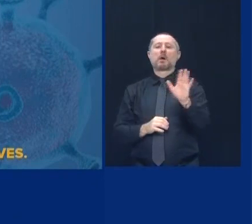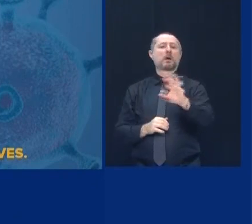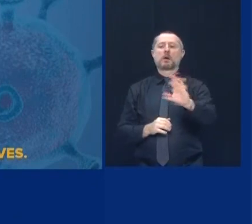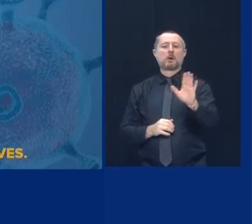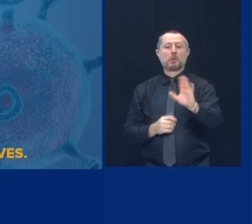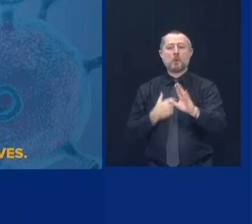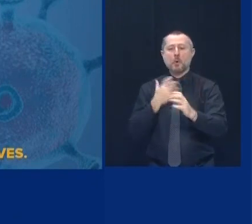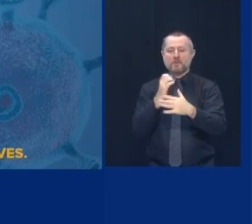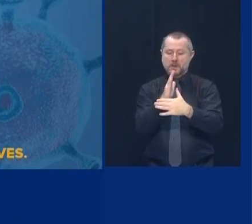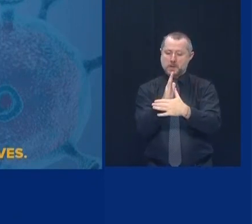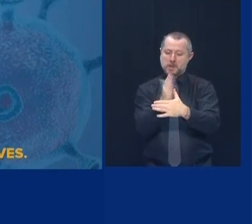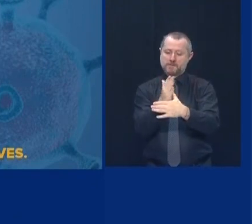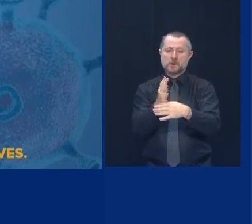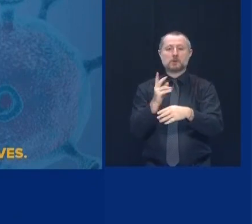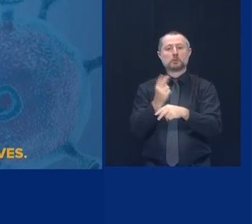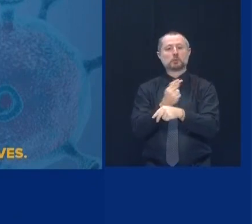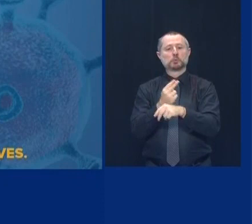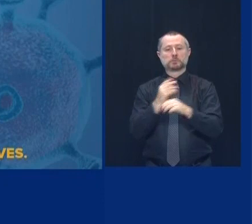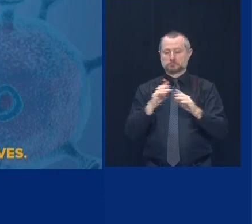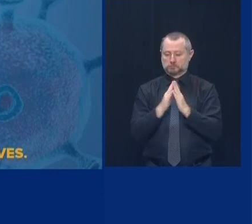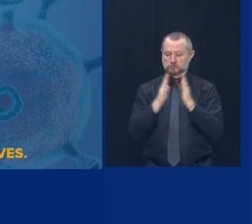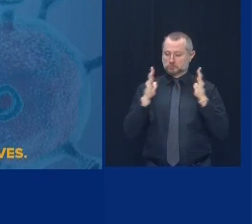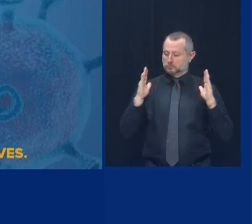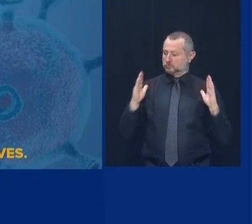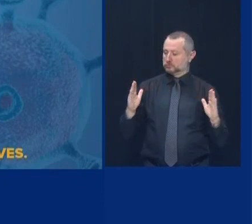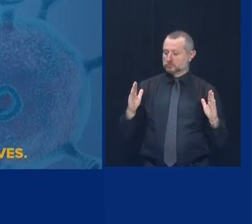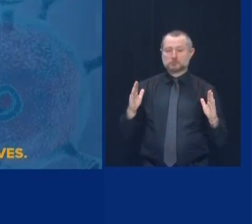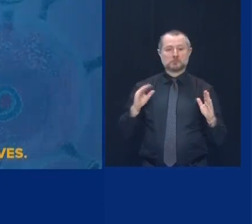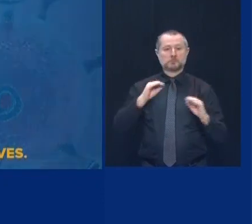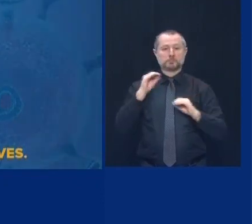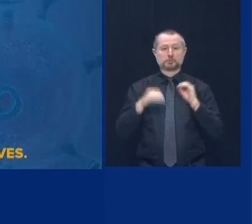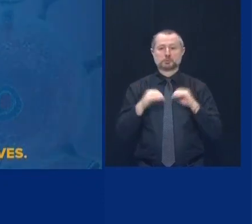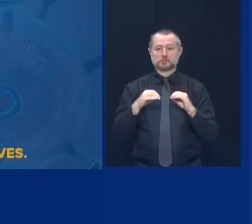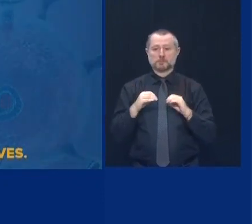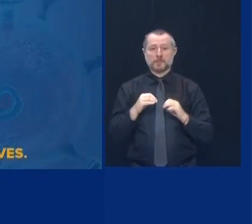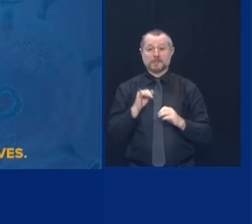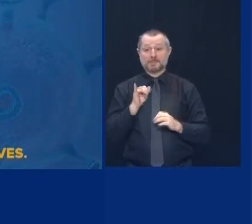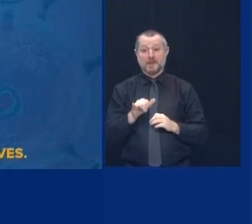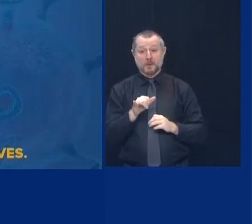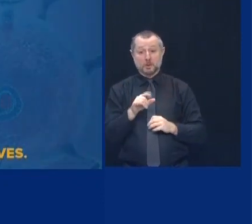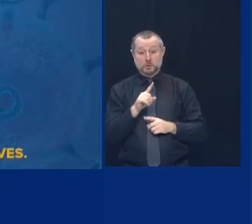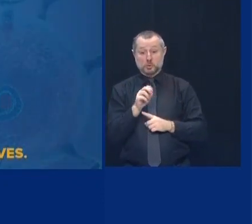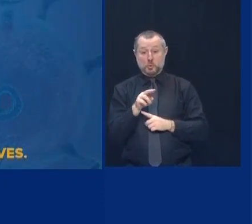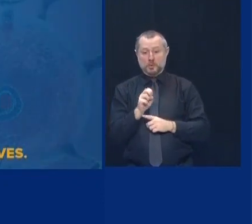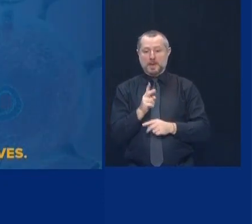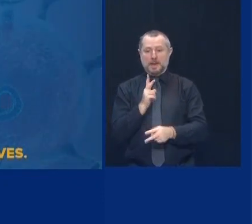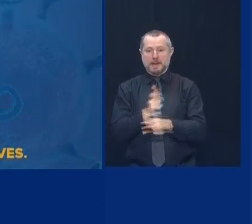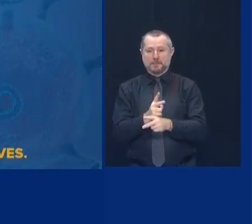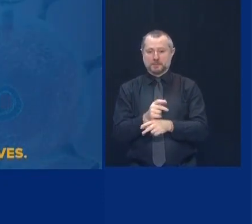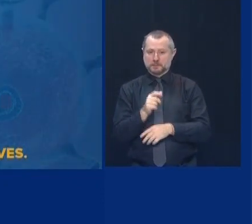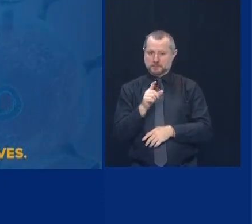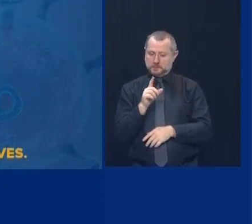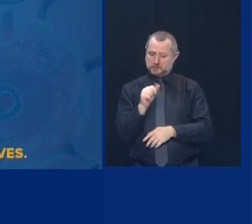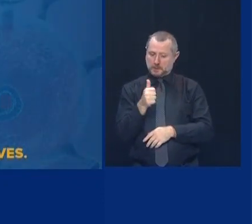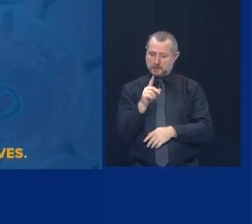OUTR @R(T&HáhP &HC% SO WE WANT TO MAKE SURE THAT'S BASED ONñr SOLID DATA.